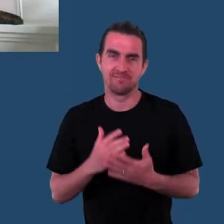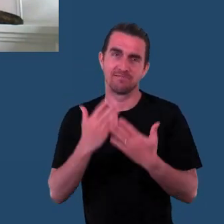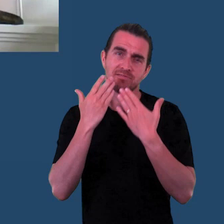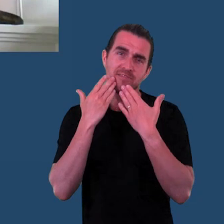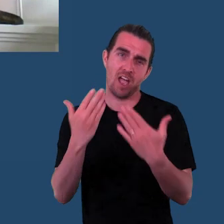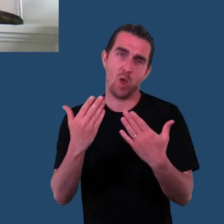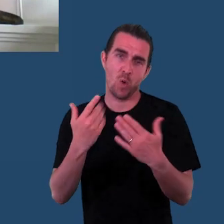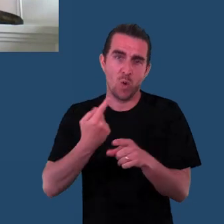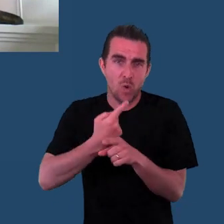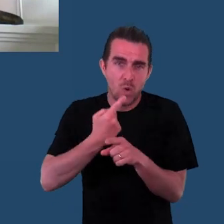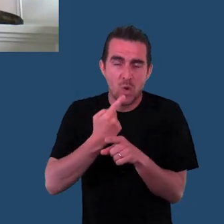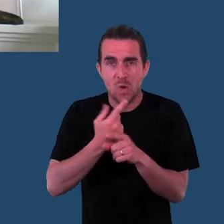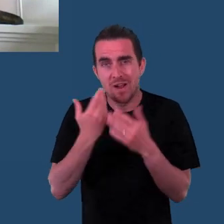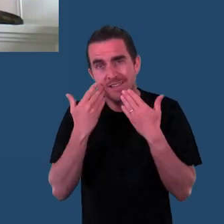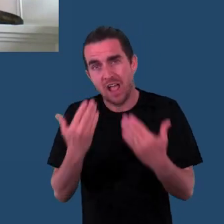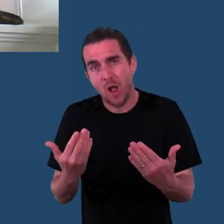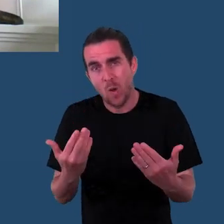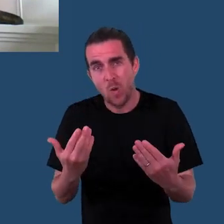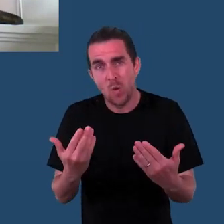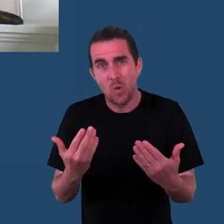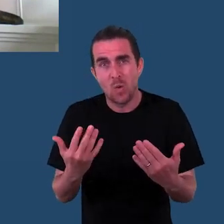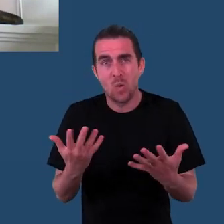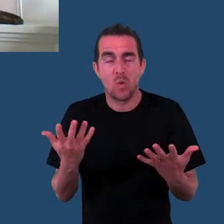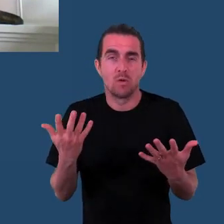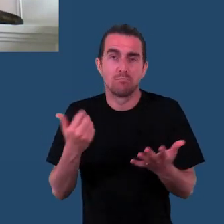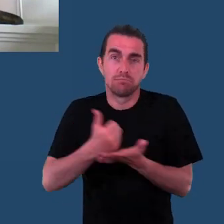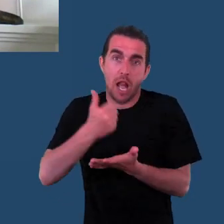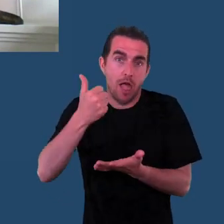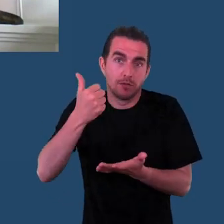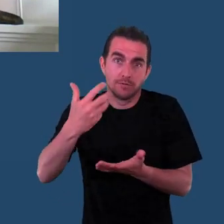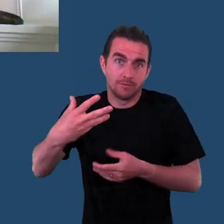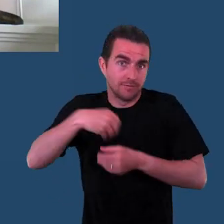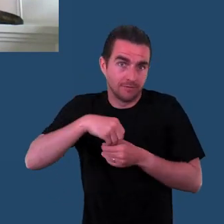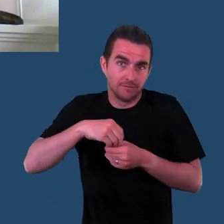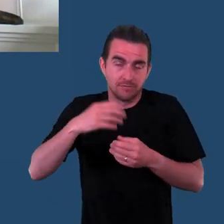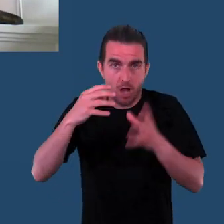Well, Matt, thank you so much for chatting to us today. It's been absolutely brilliant.